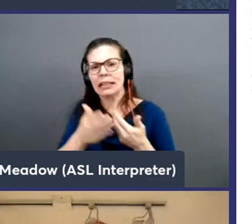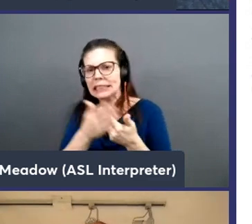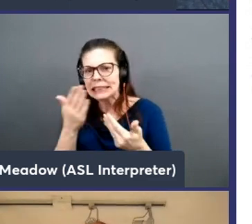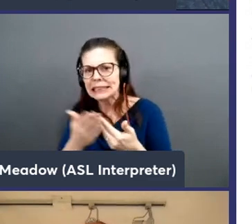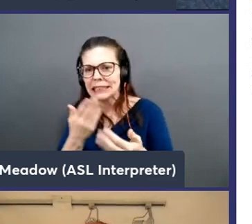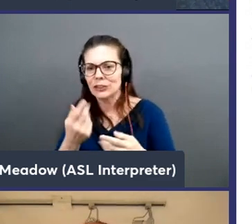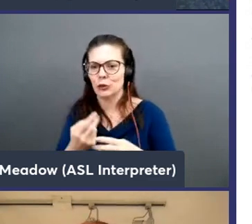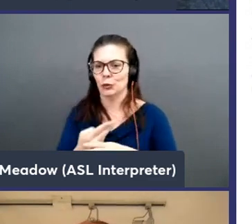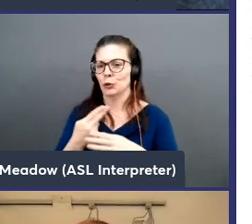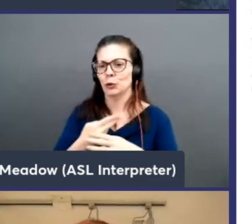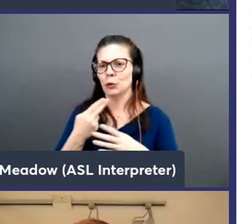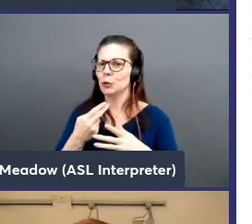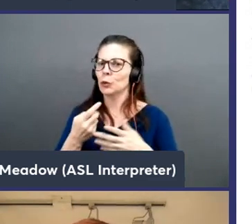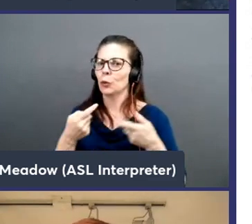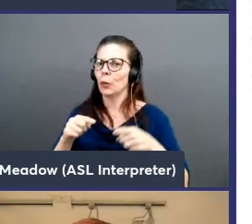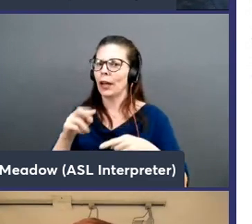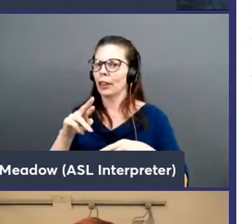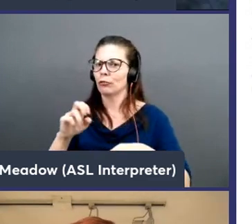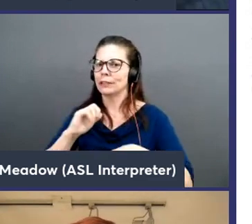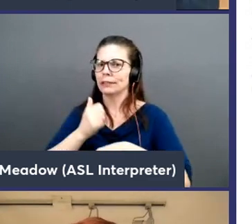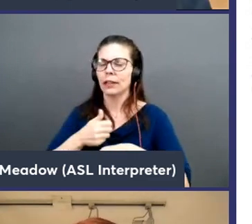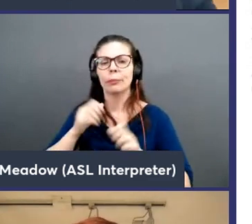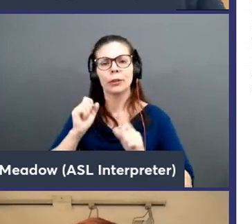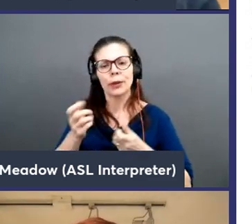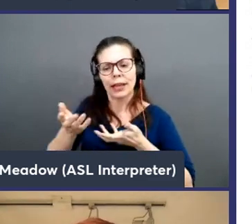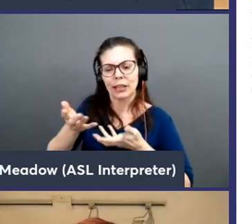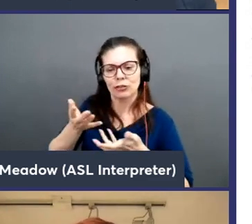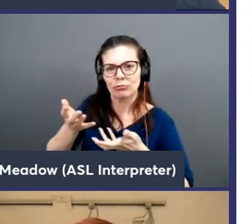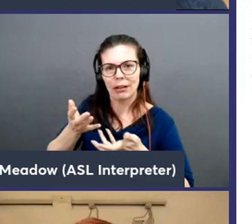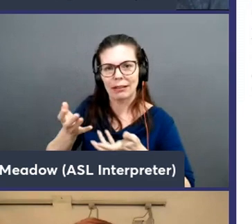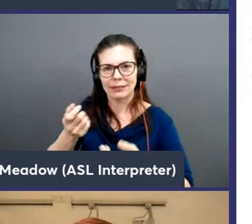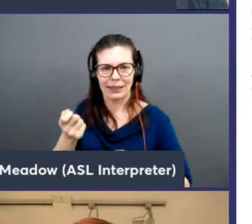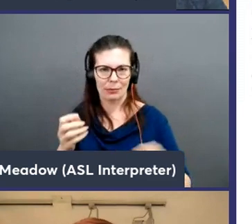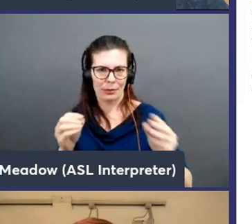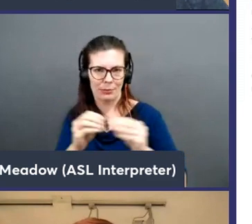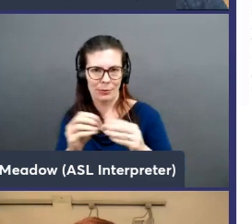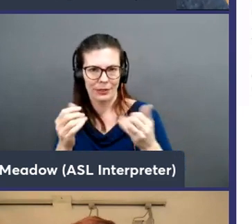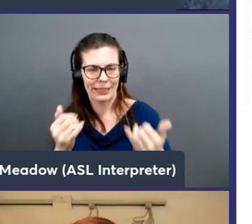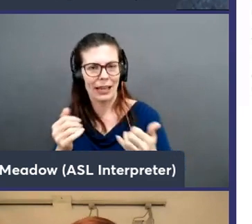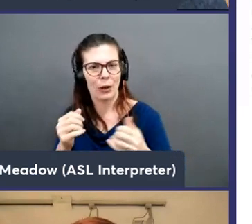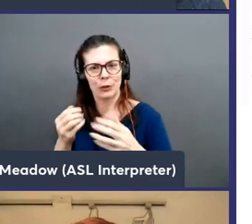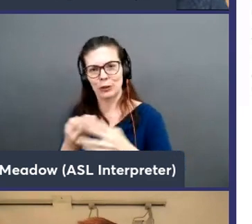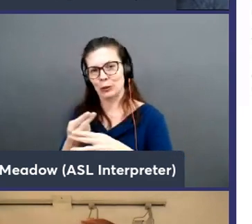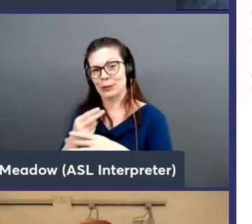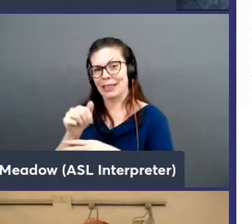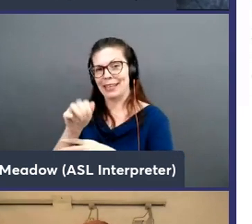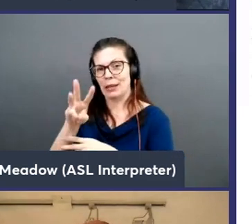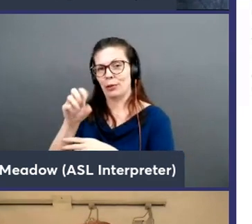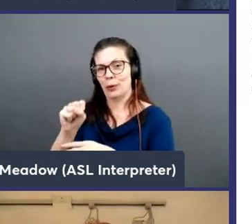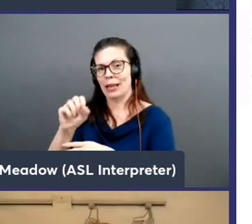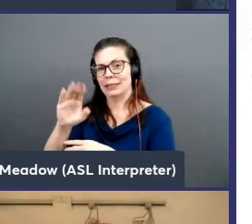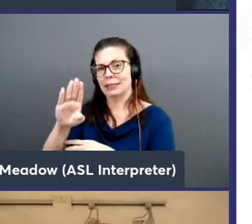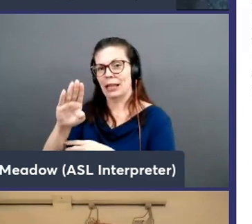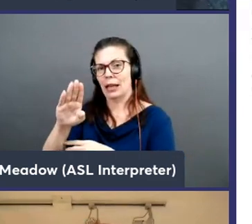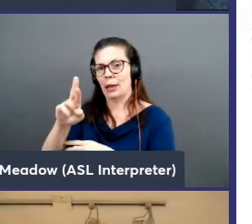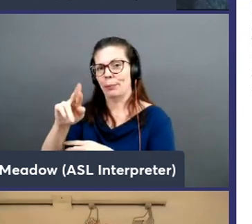but you can start to interact with them now, using AWS Braket. (chuckles) Mm-hmm, yep, exactly.